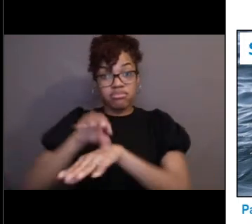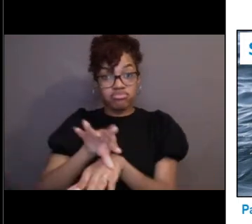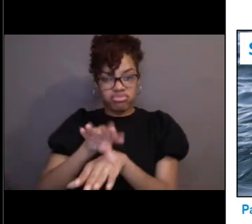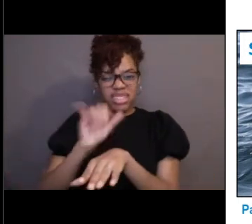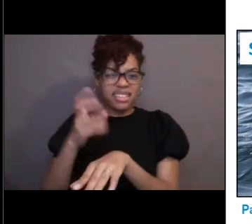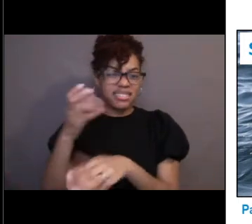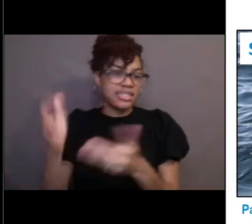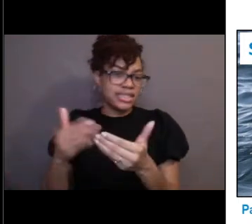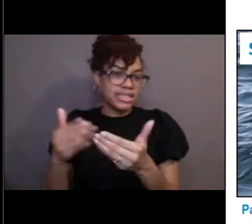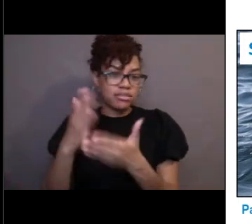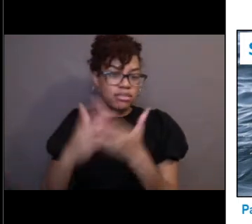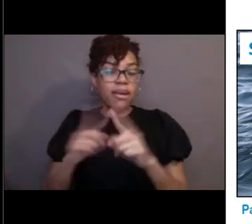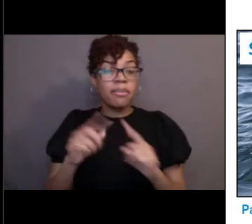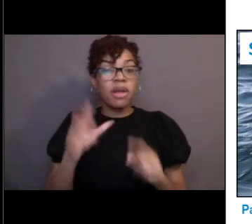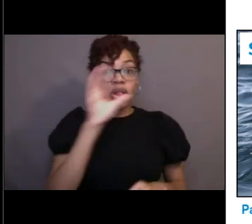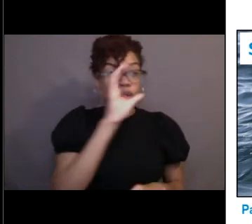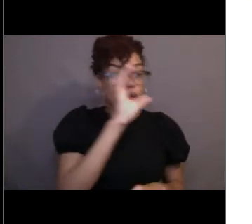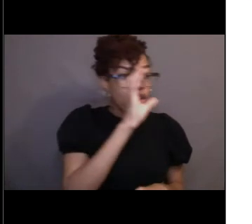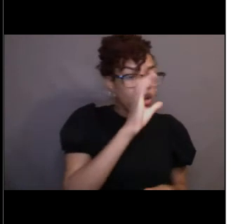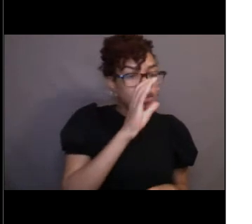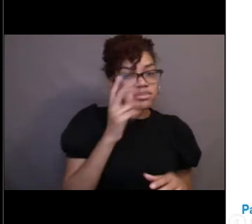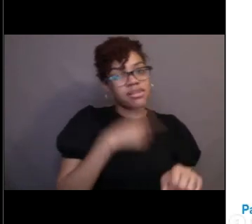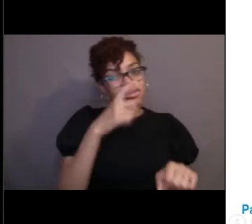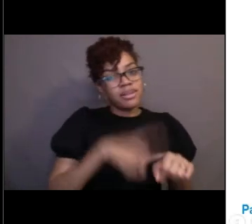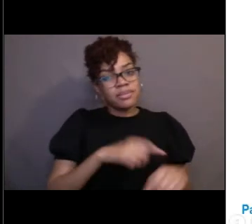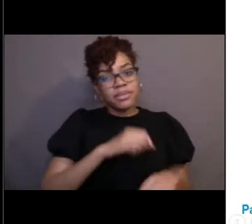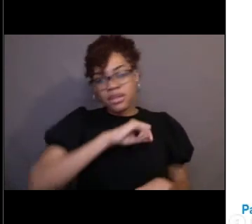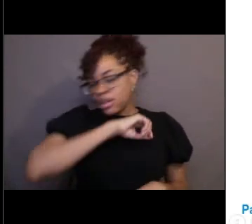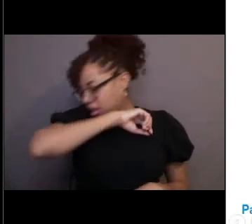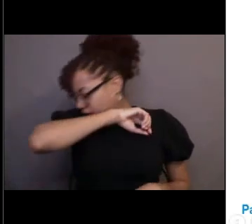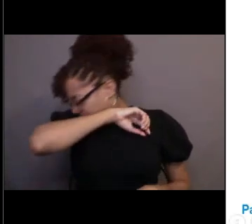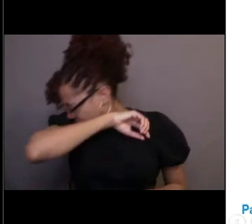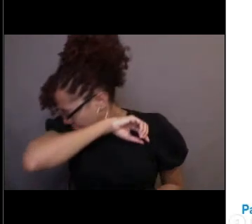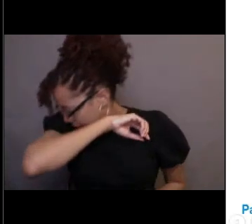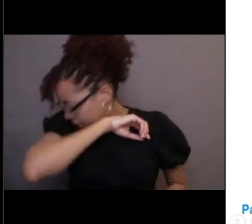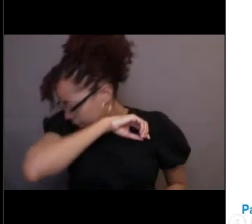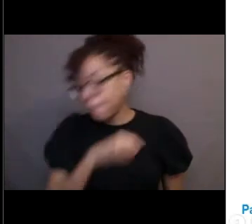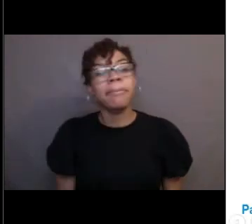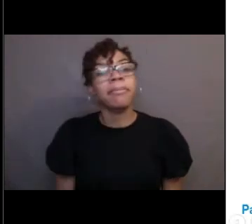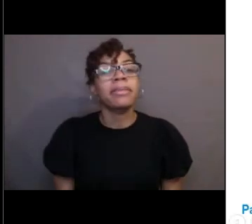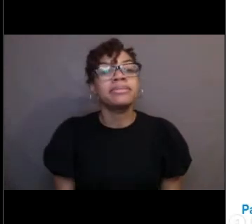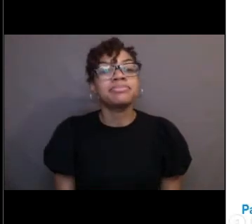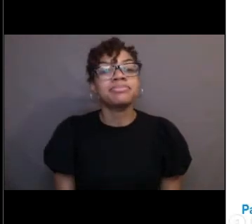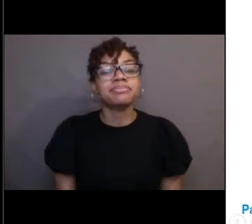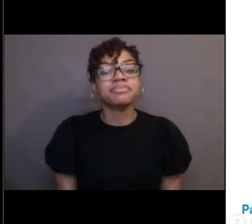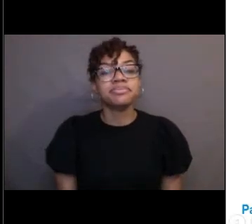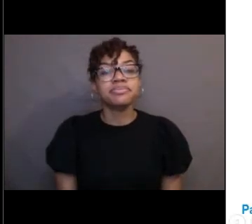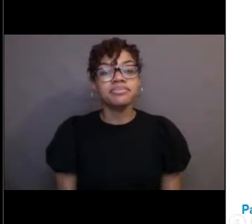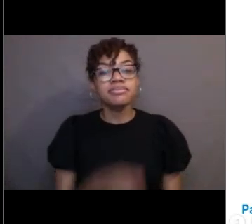And so here is a little bit of video of what it's like to tag a leatherback.